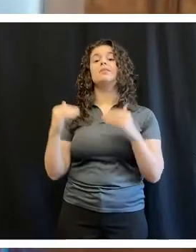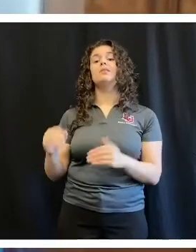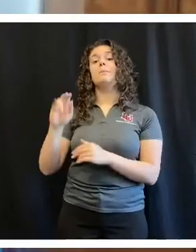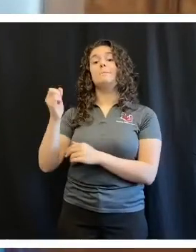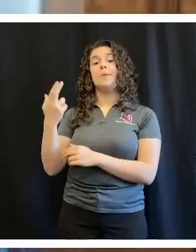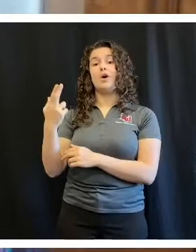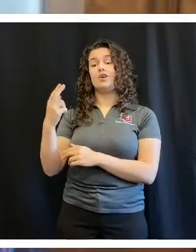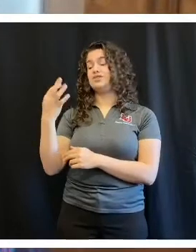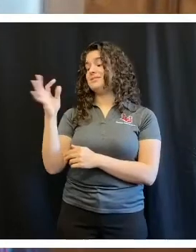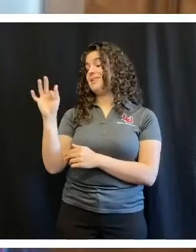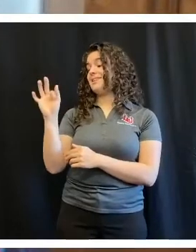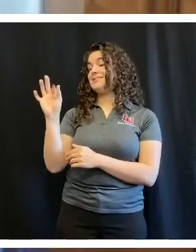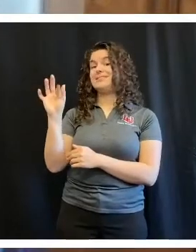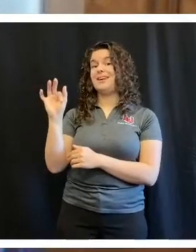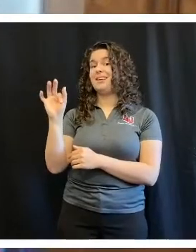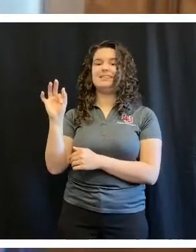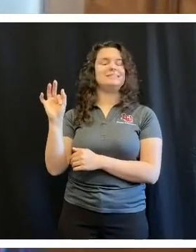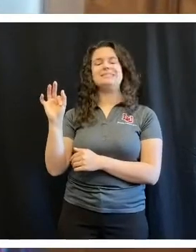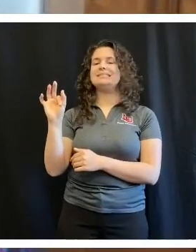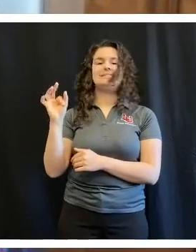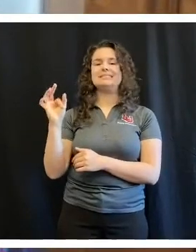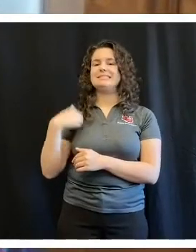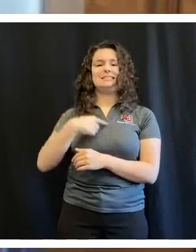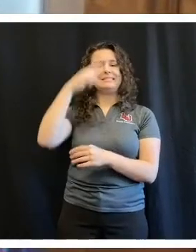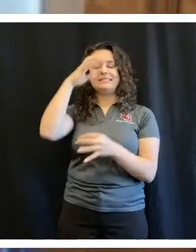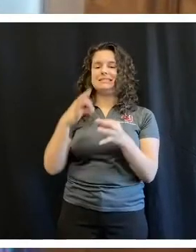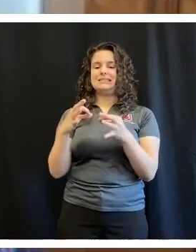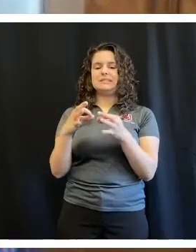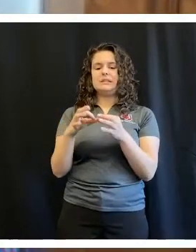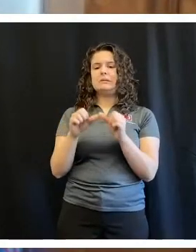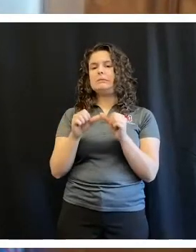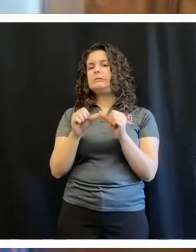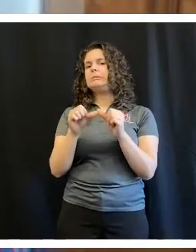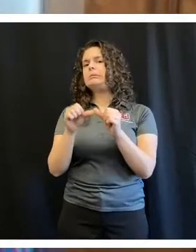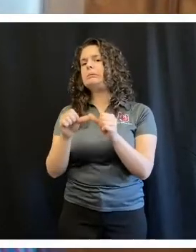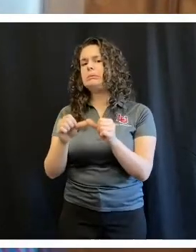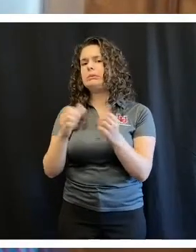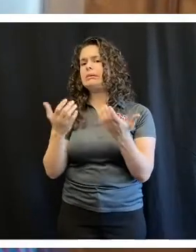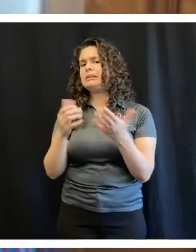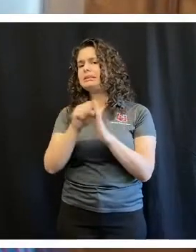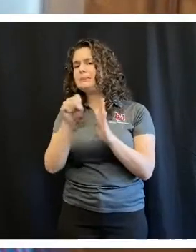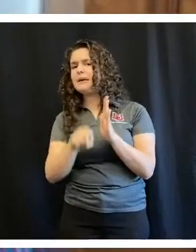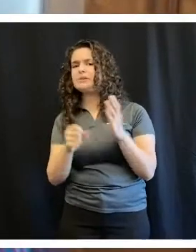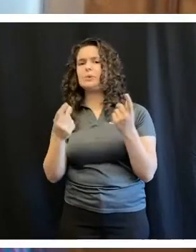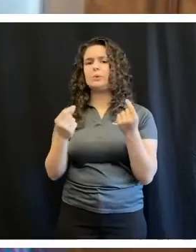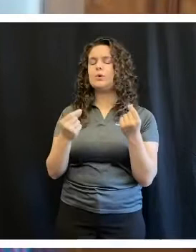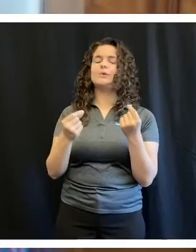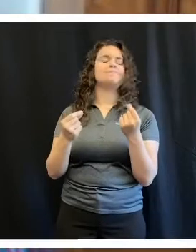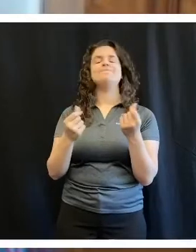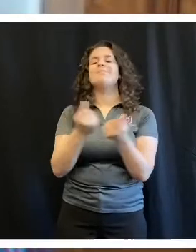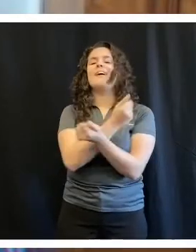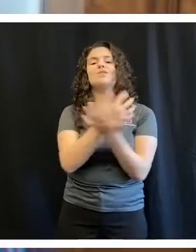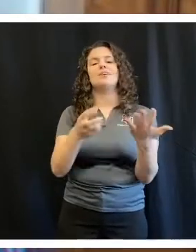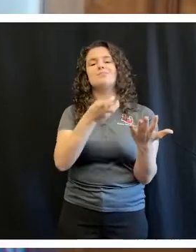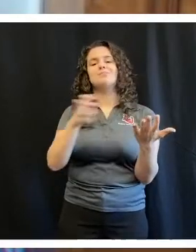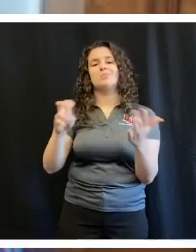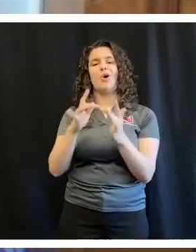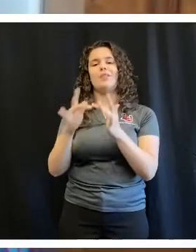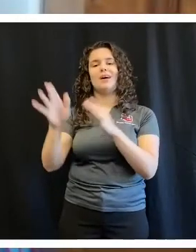to execute delivery of education over the semester, and so therefore, moved everything online for the remaining part of the spring.